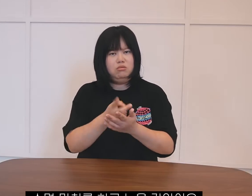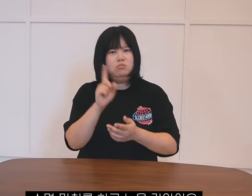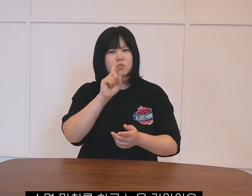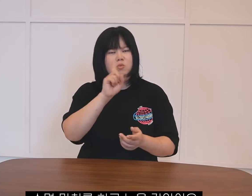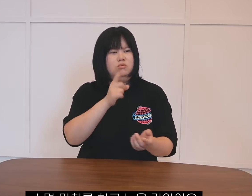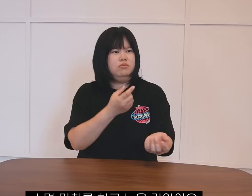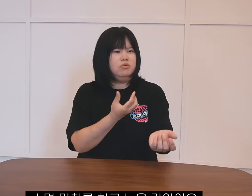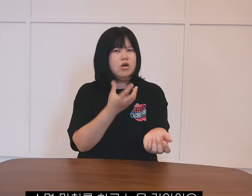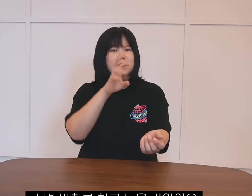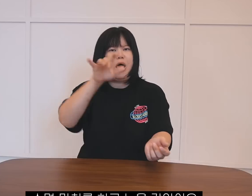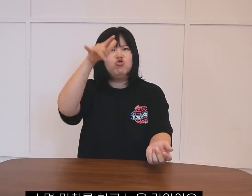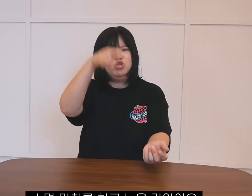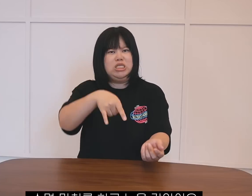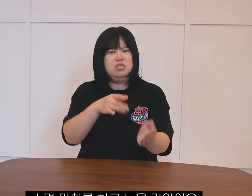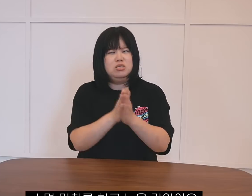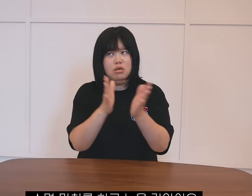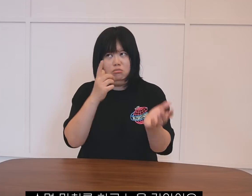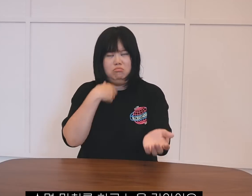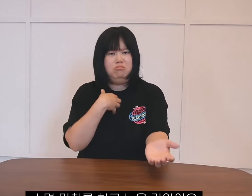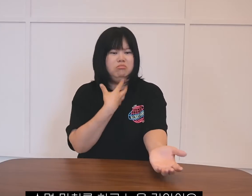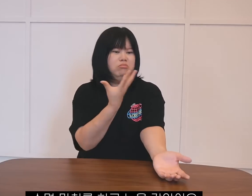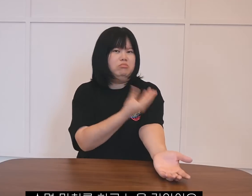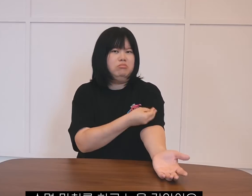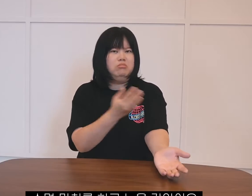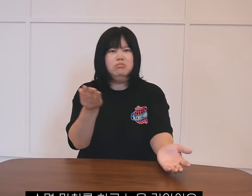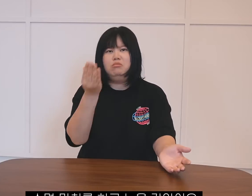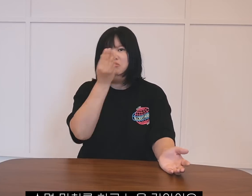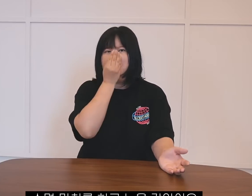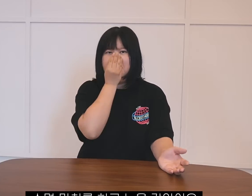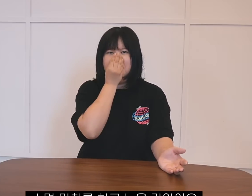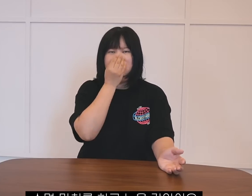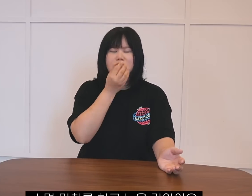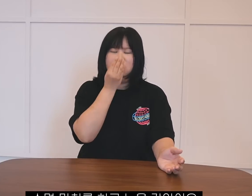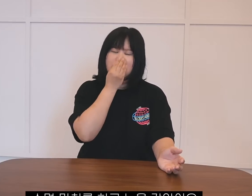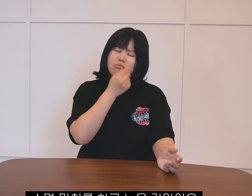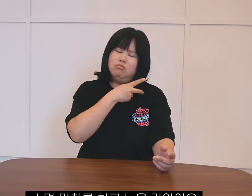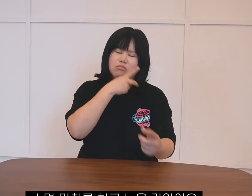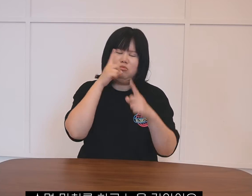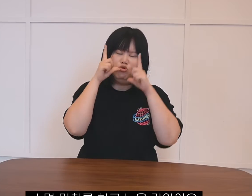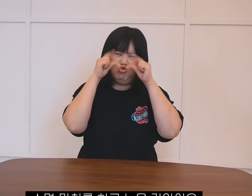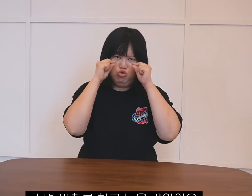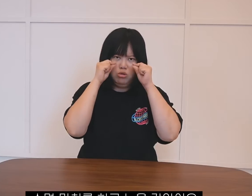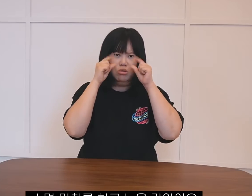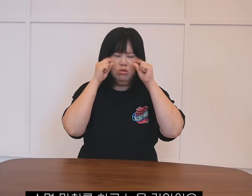I took anesthesia and closed my eyes.